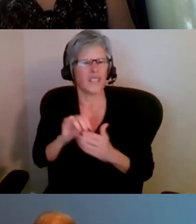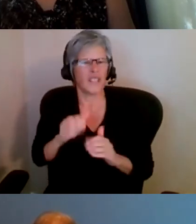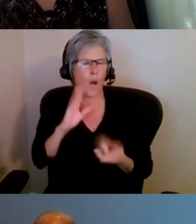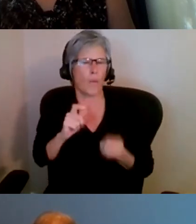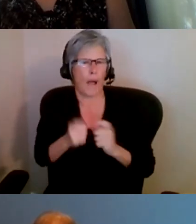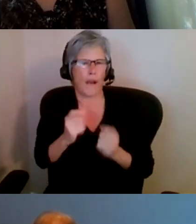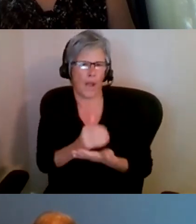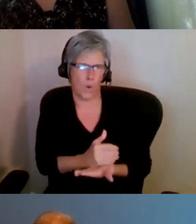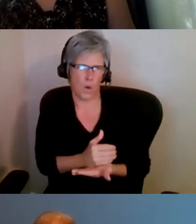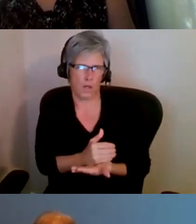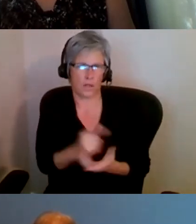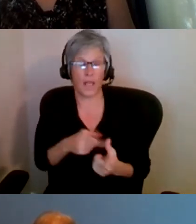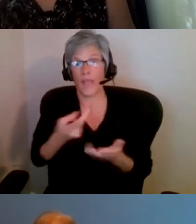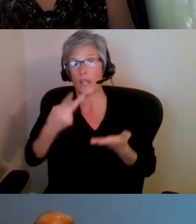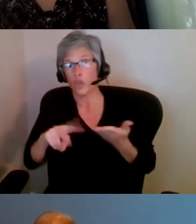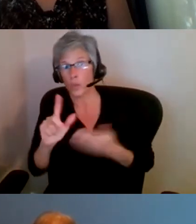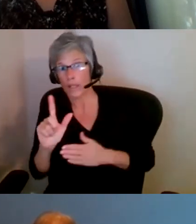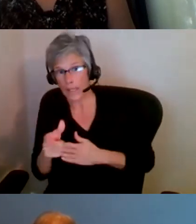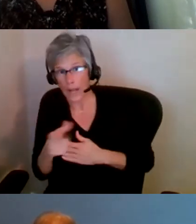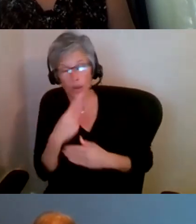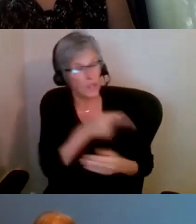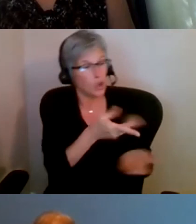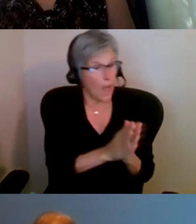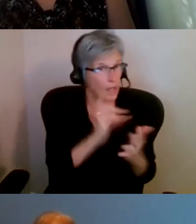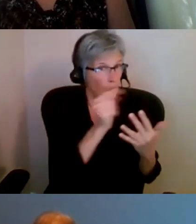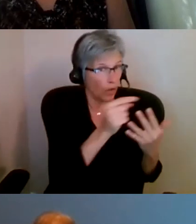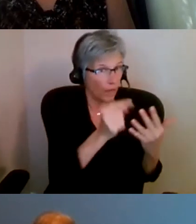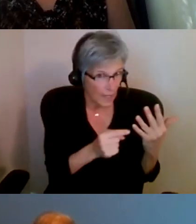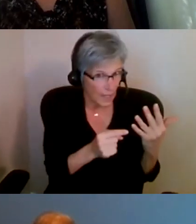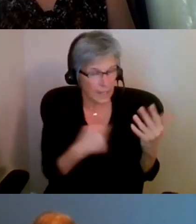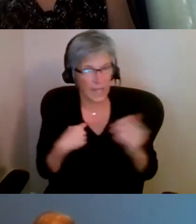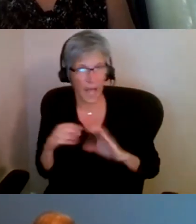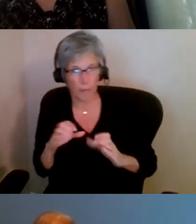and I said is this, "so you asked for this, is how I'm doing that, is that working, is it not